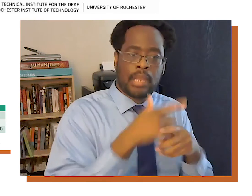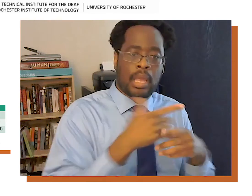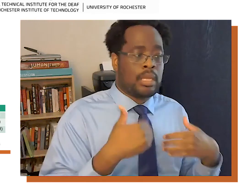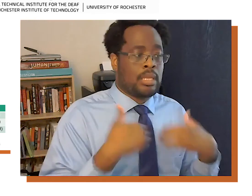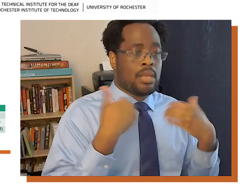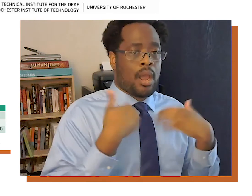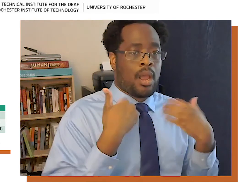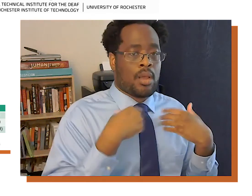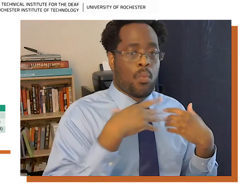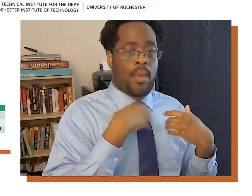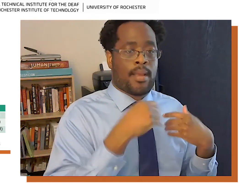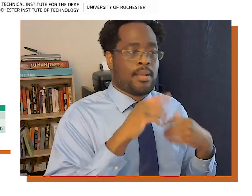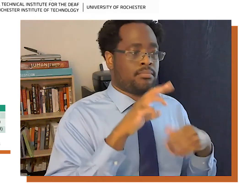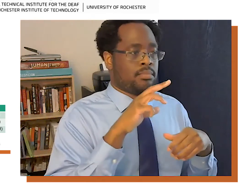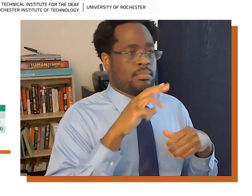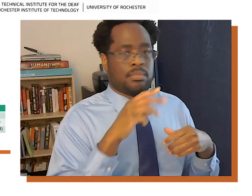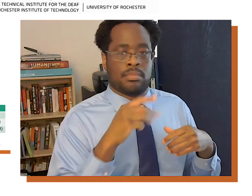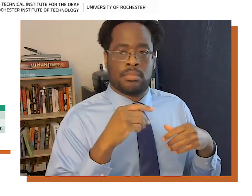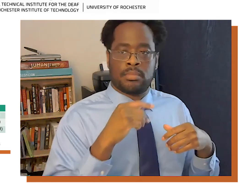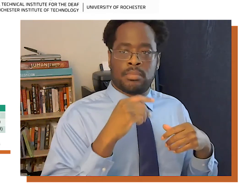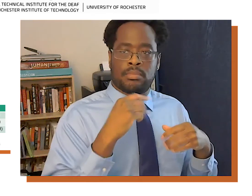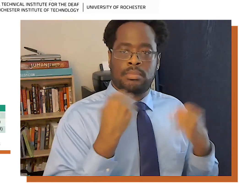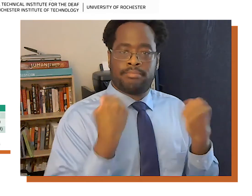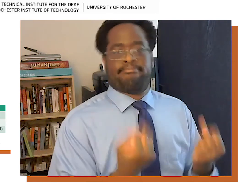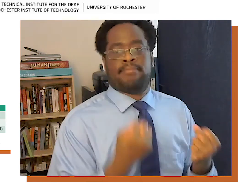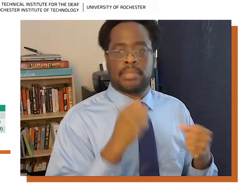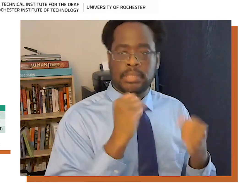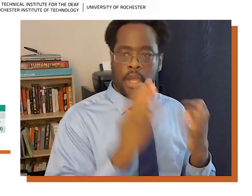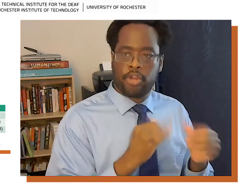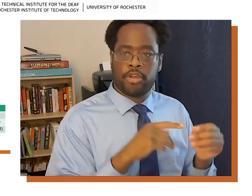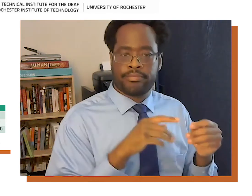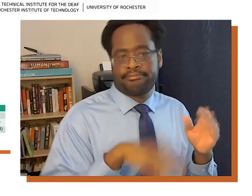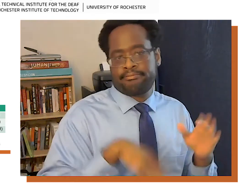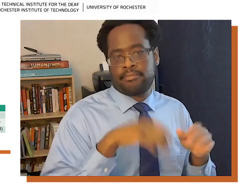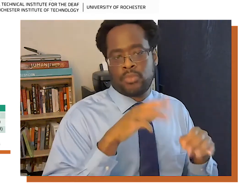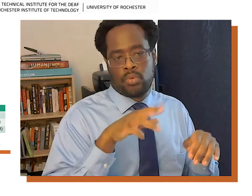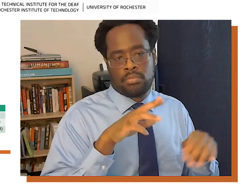It was hard to get, you know, white fluent signers